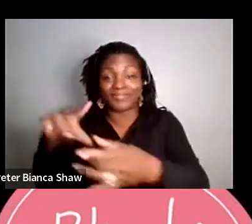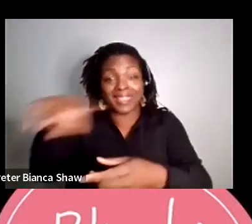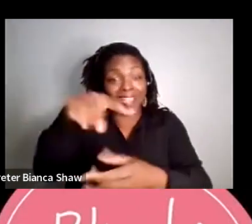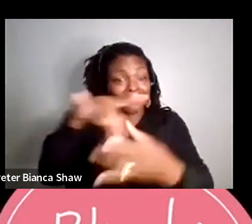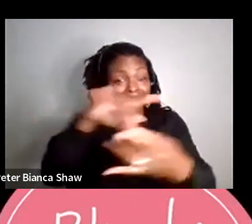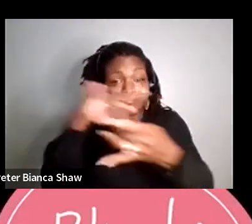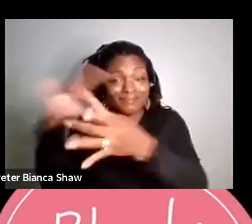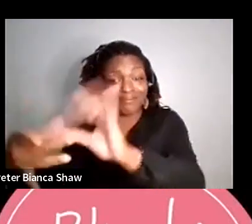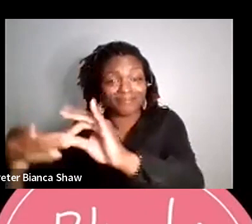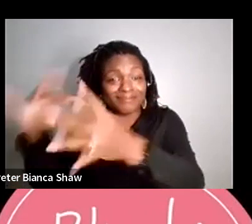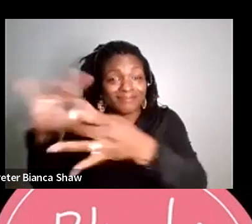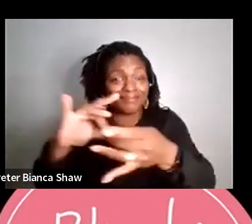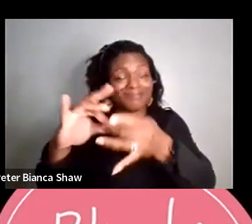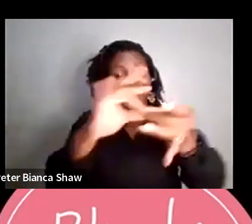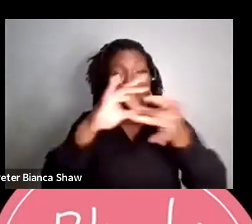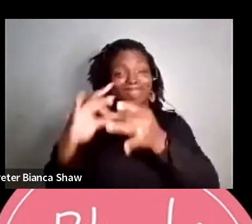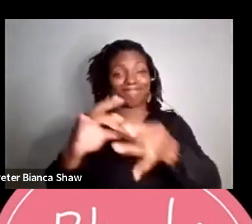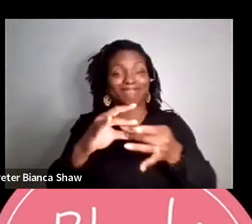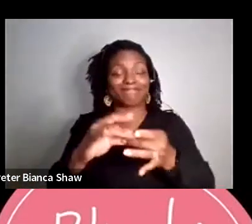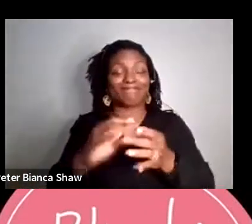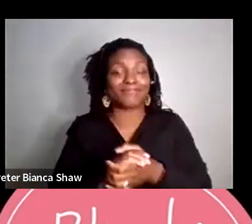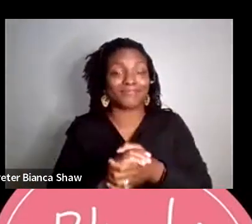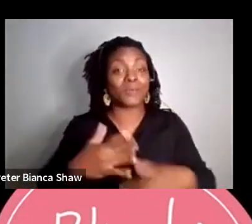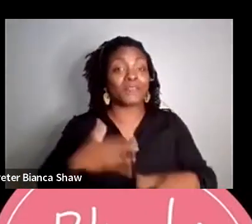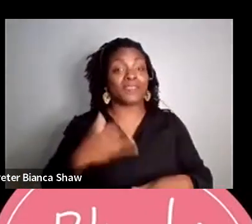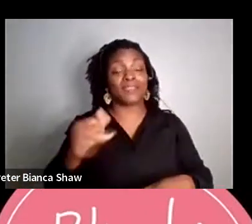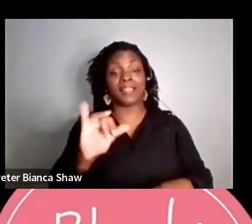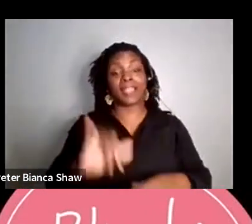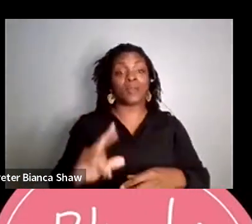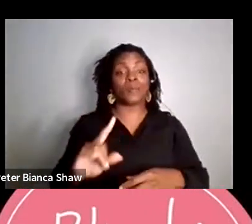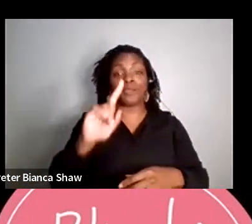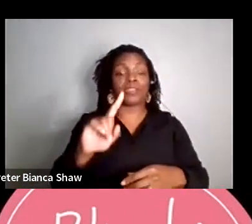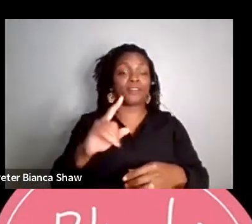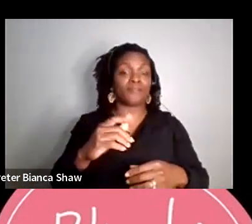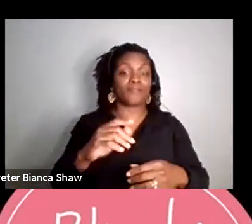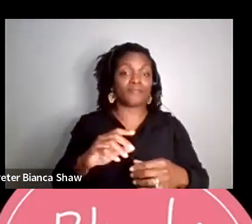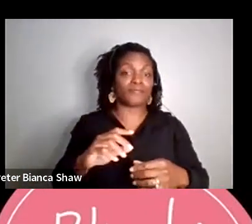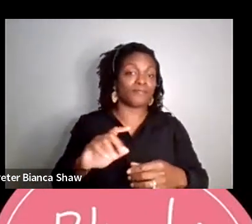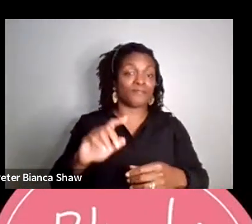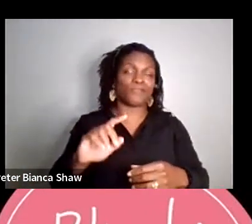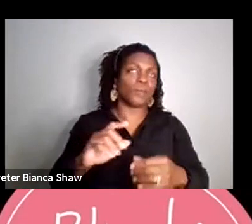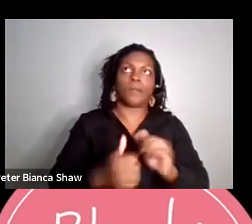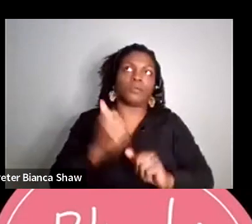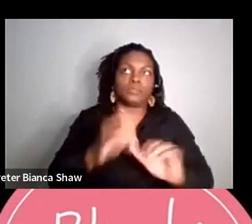Really feel like one of the most important parts about camp was the whole mentorship part of camp.